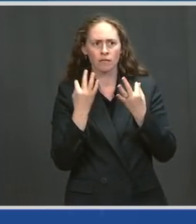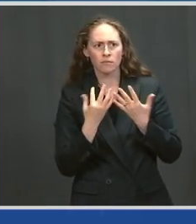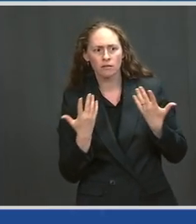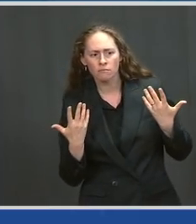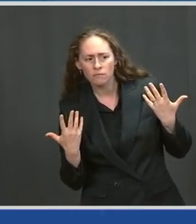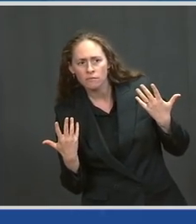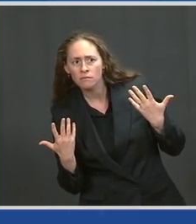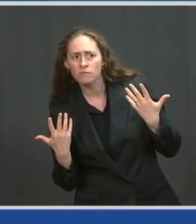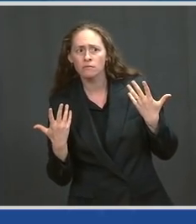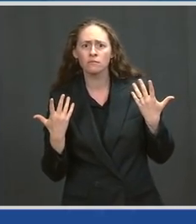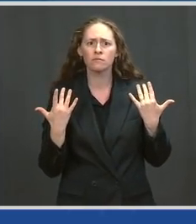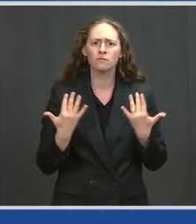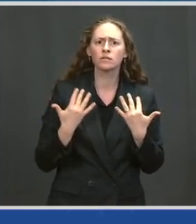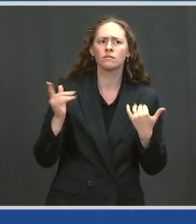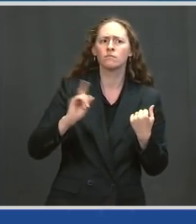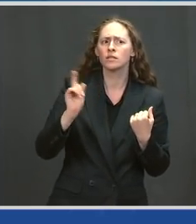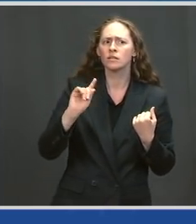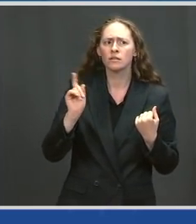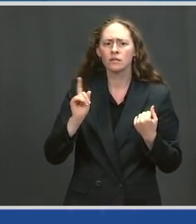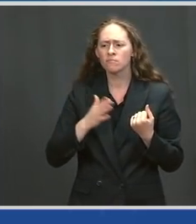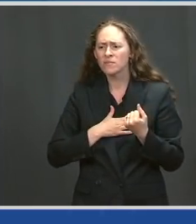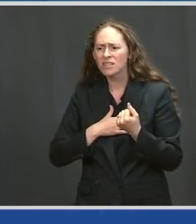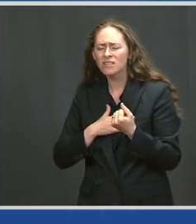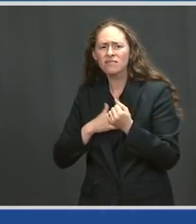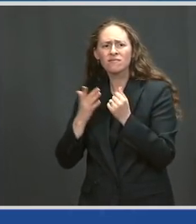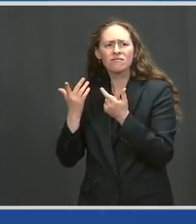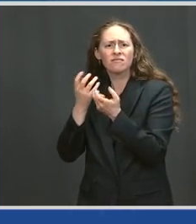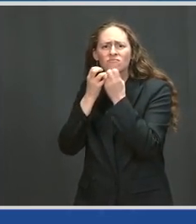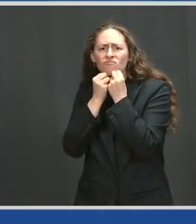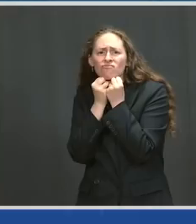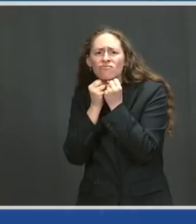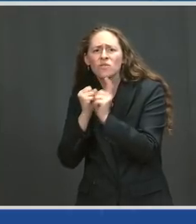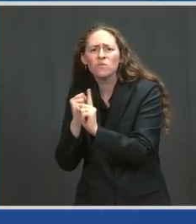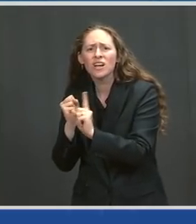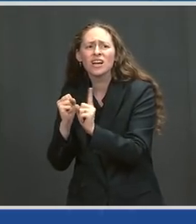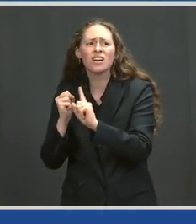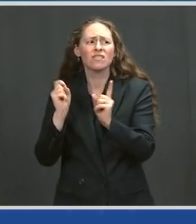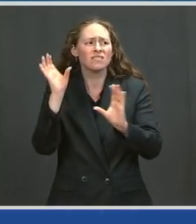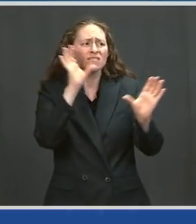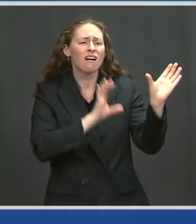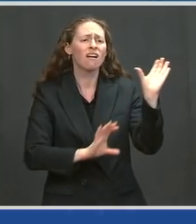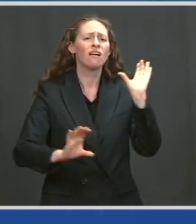are now descendants, who've gone 100 years without closure.